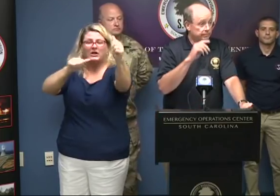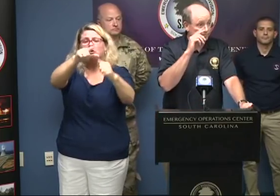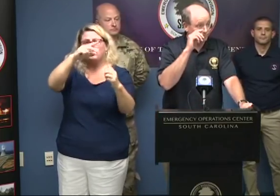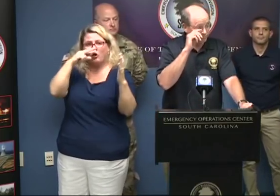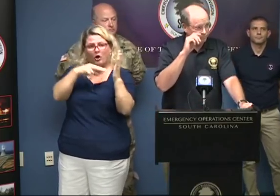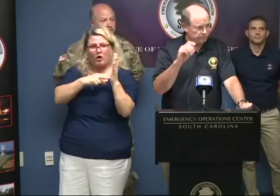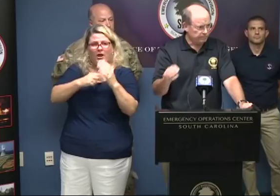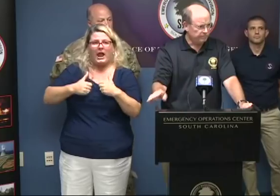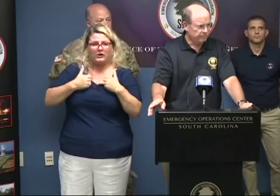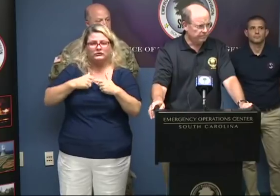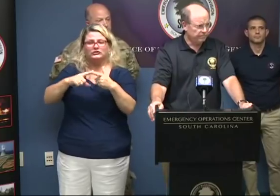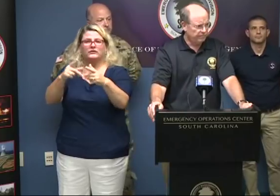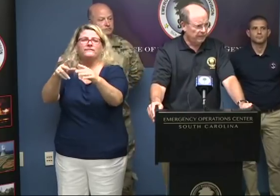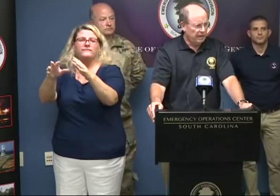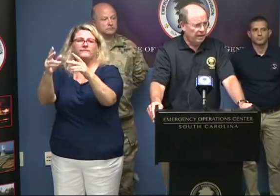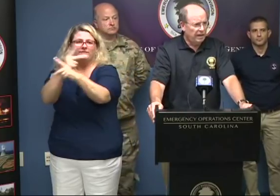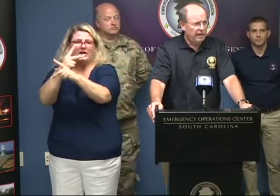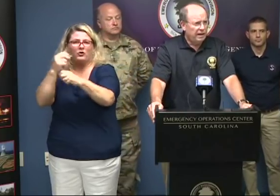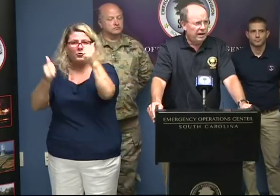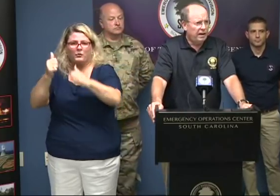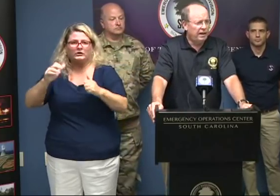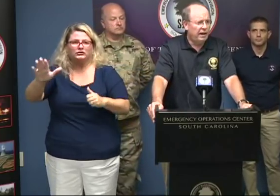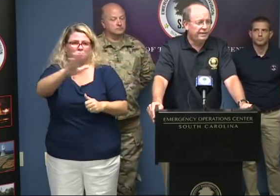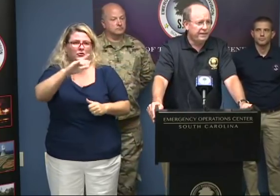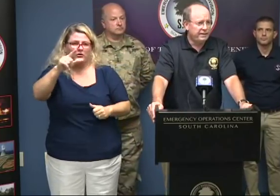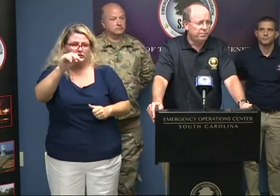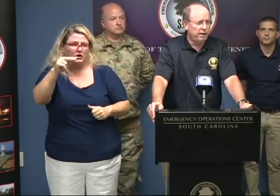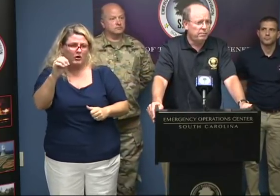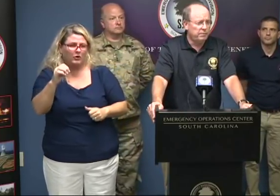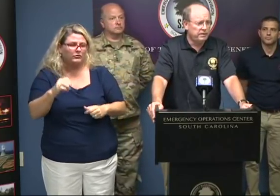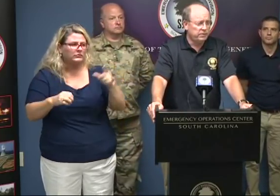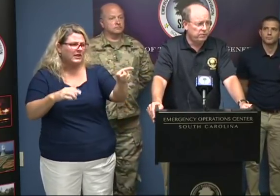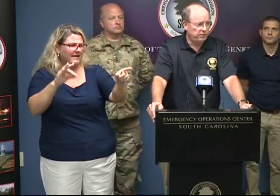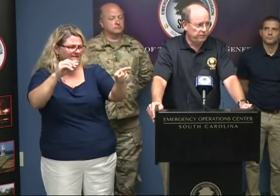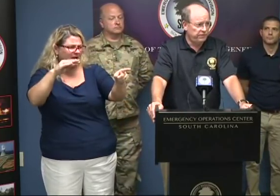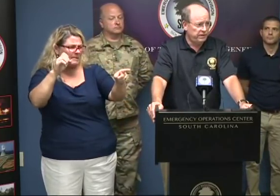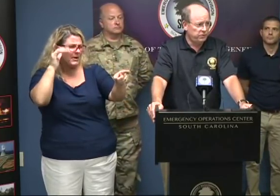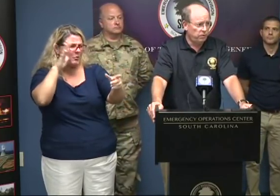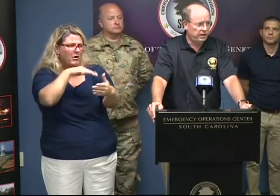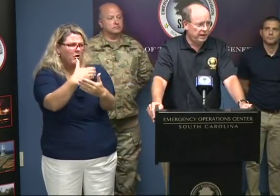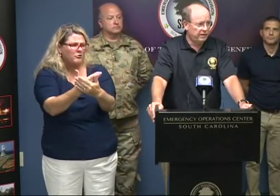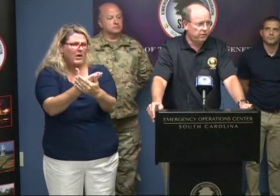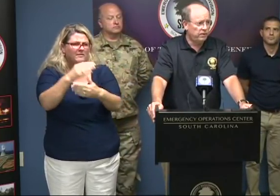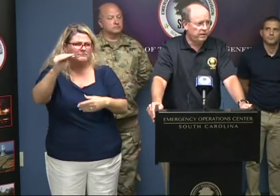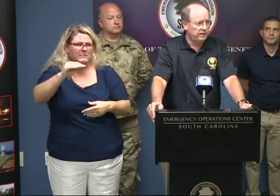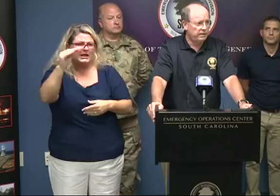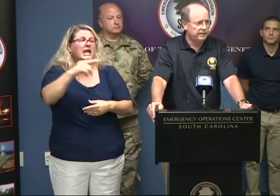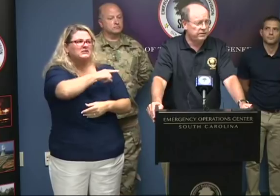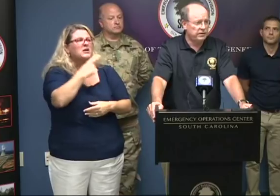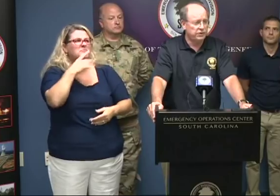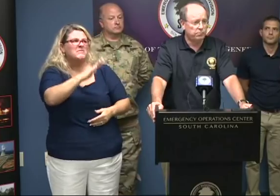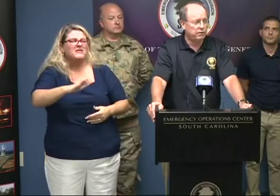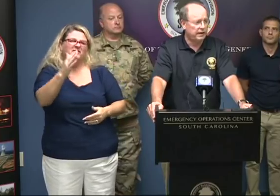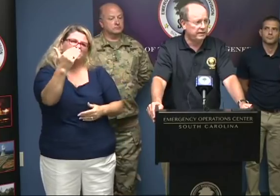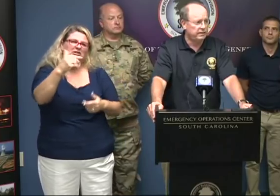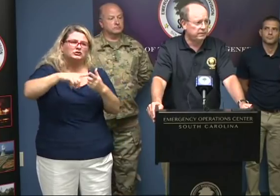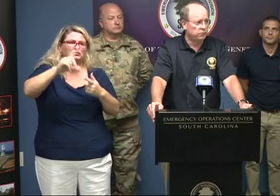of that FEMA team that's arriving Monday; do you know yet? I think there are probably somewhere in the 15 to 20 category. And that's initial planning group, if you will,